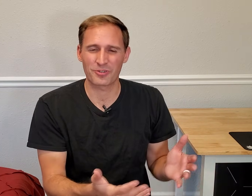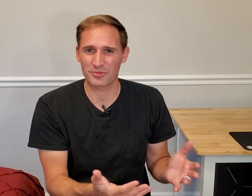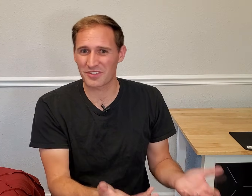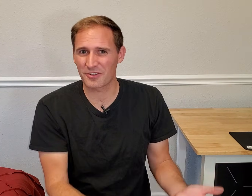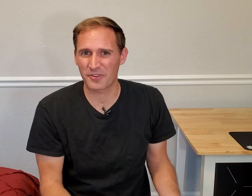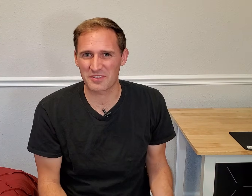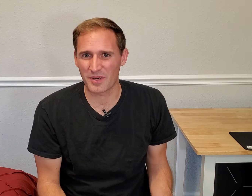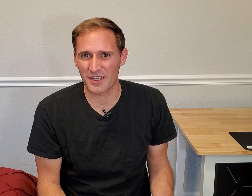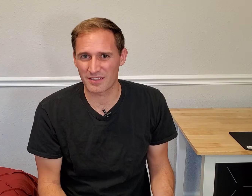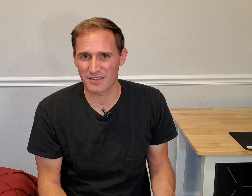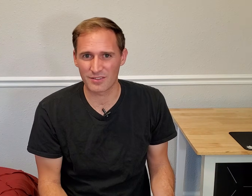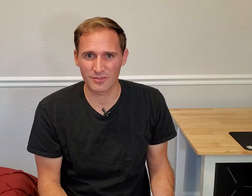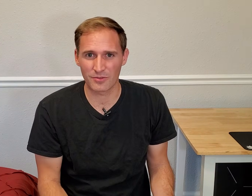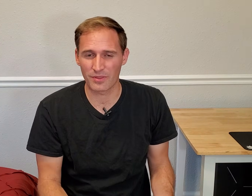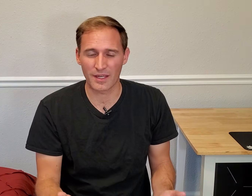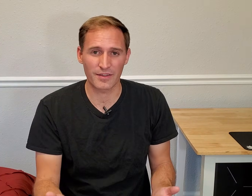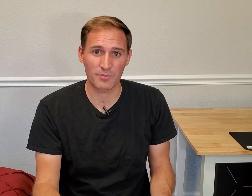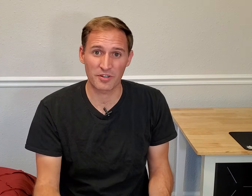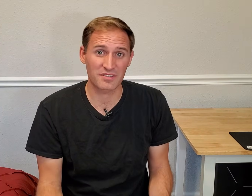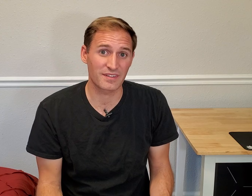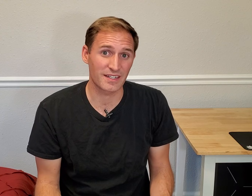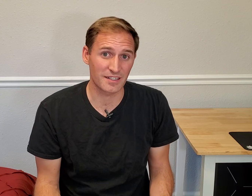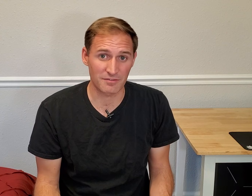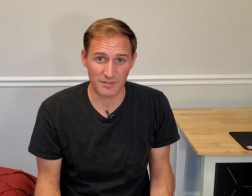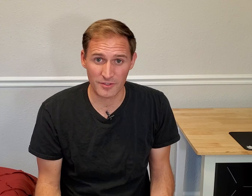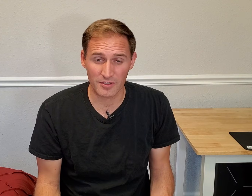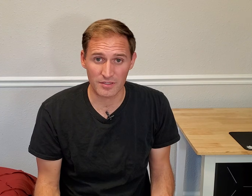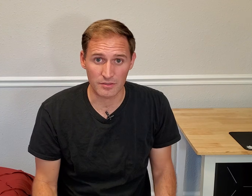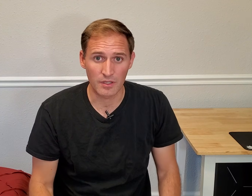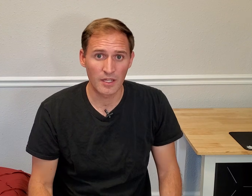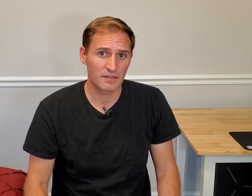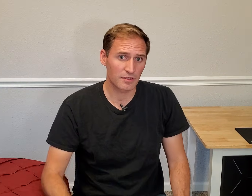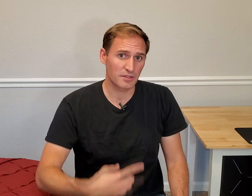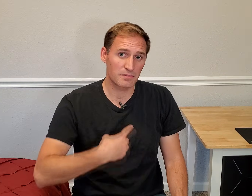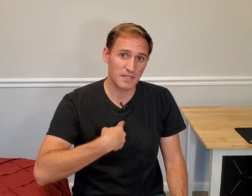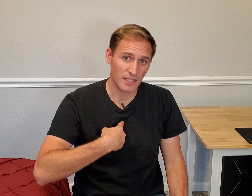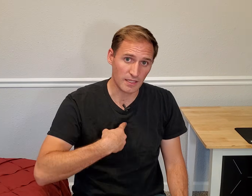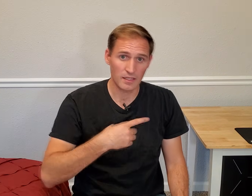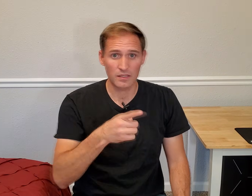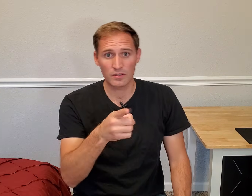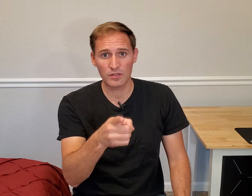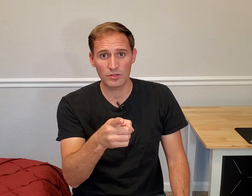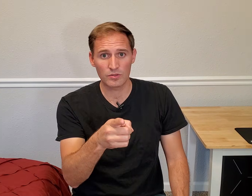word will just correspond to the person that it is referring to. So it's me you